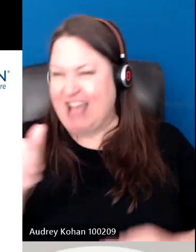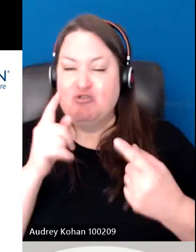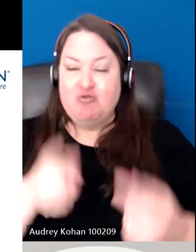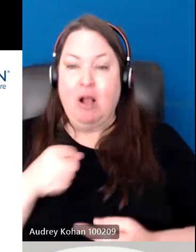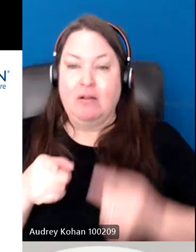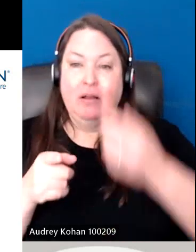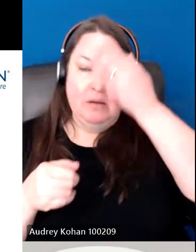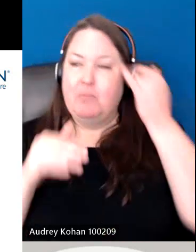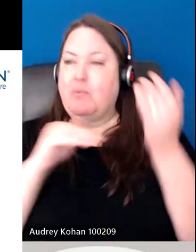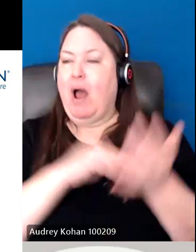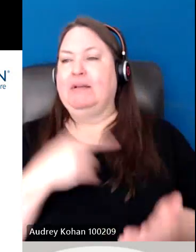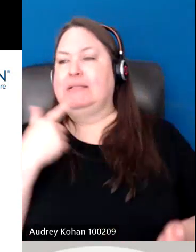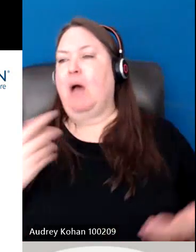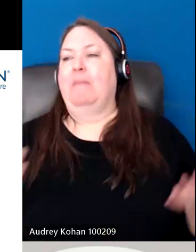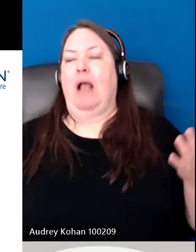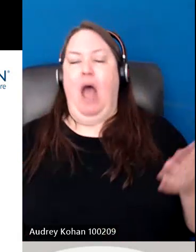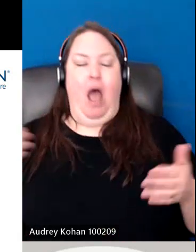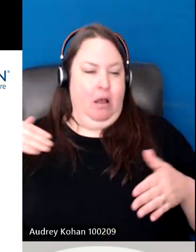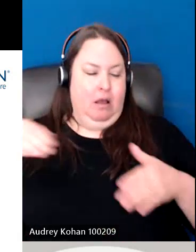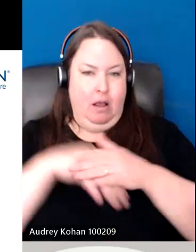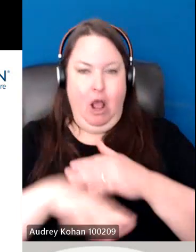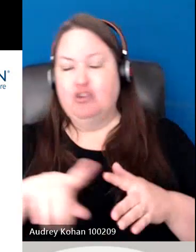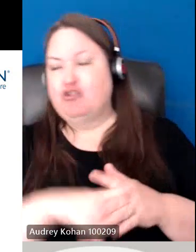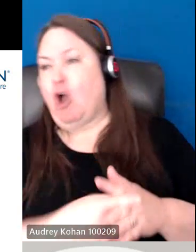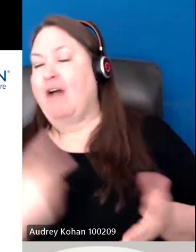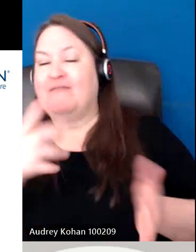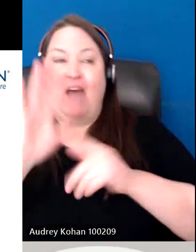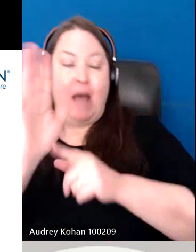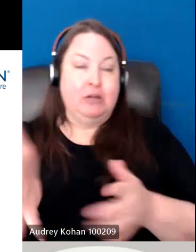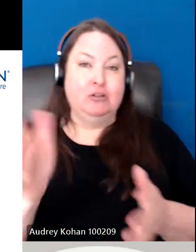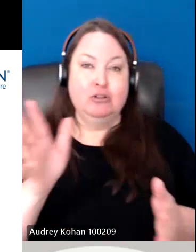saying oh my God I walk in I start a f minute discussion with the patient they're nodding